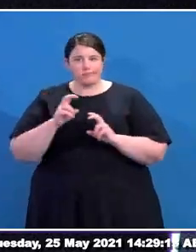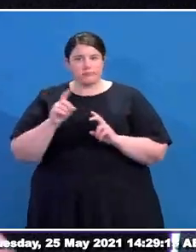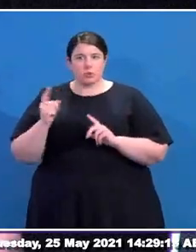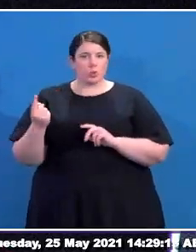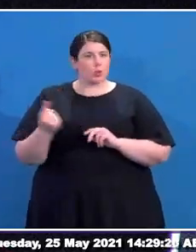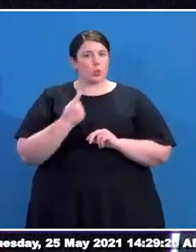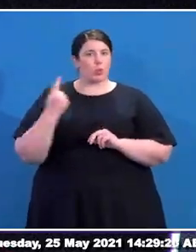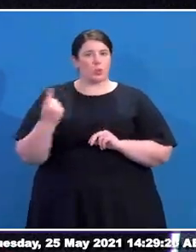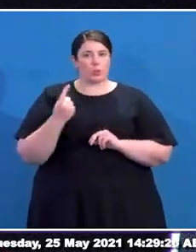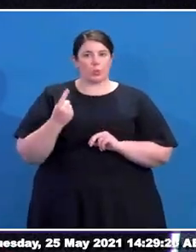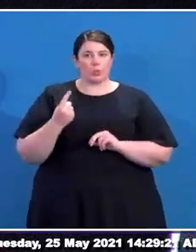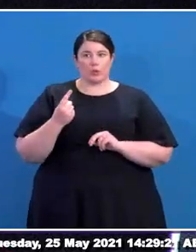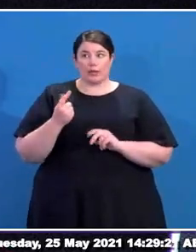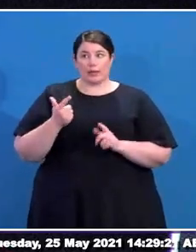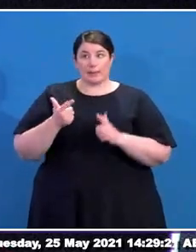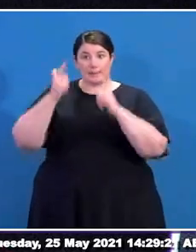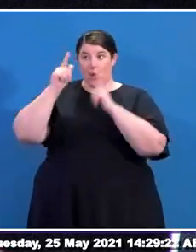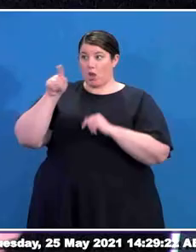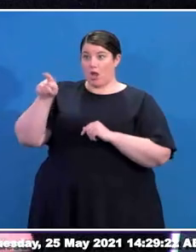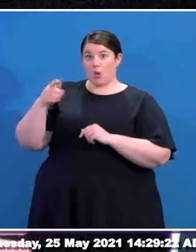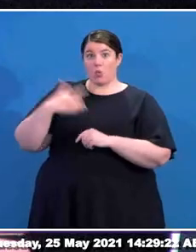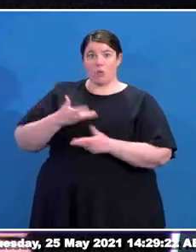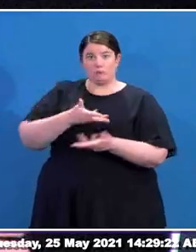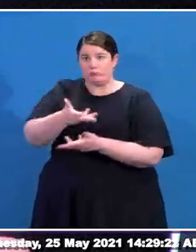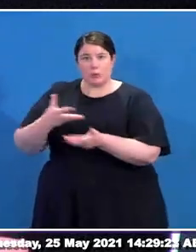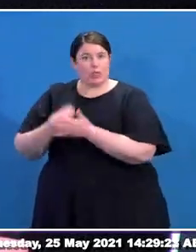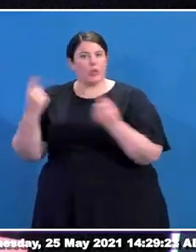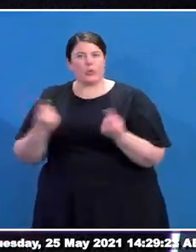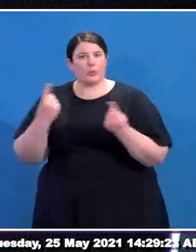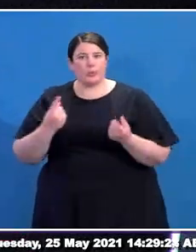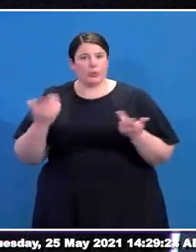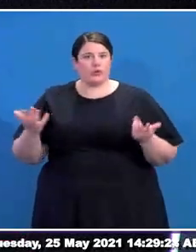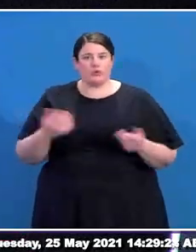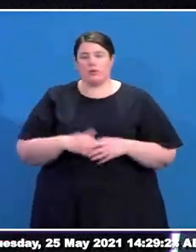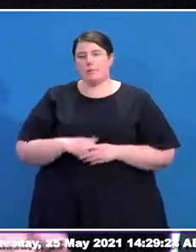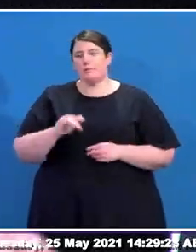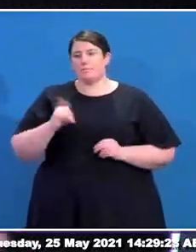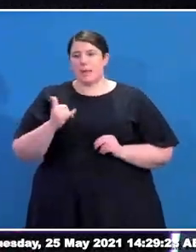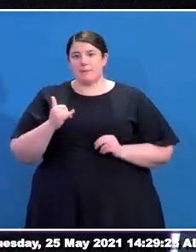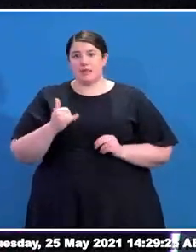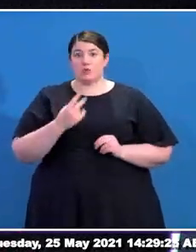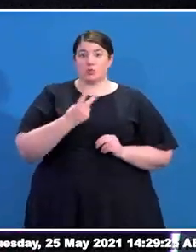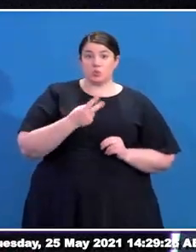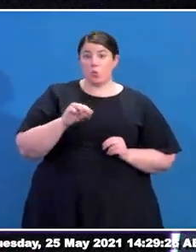employer wants me to speak with. So they might say there's two or three people involved or there could be,